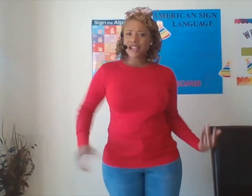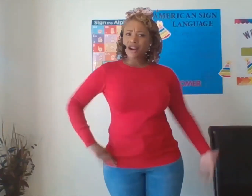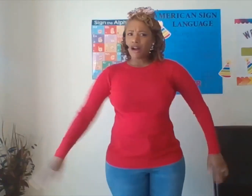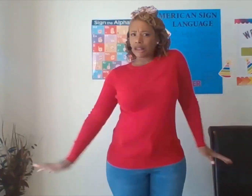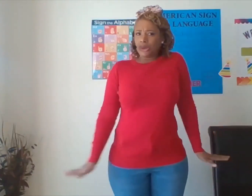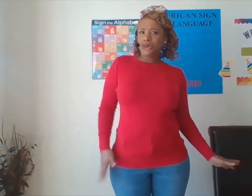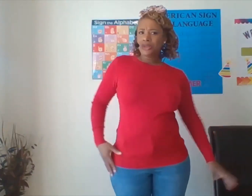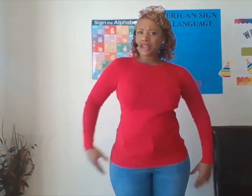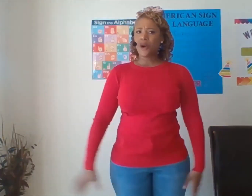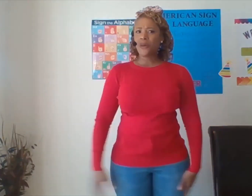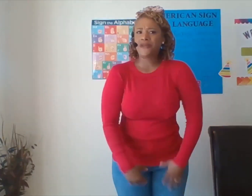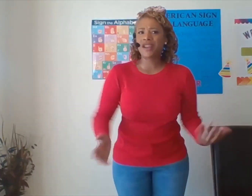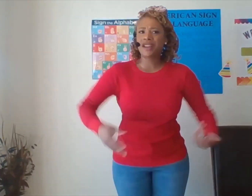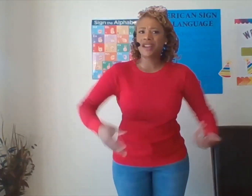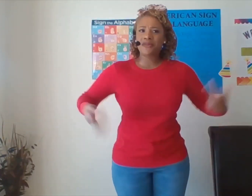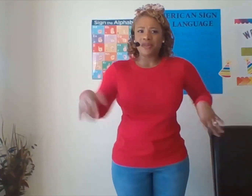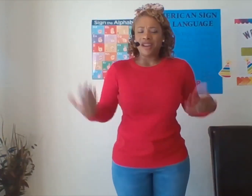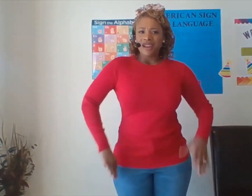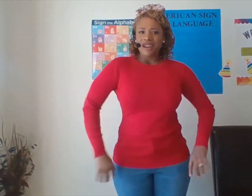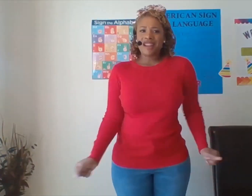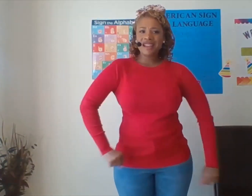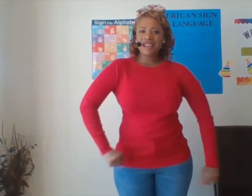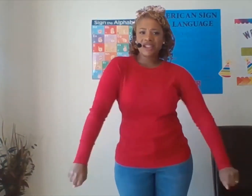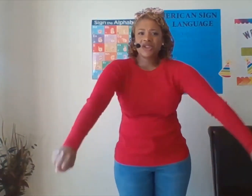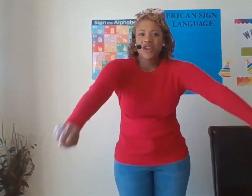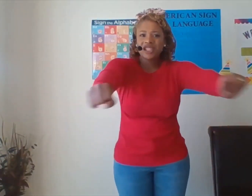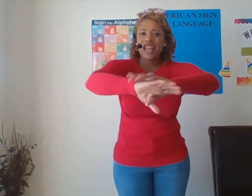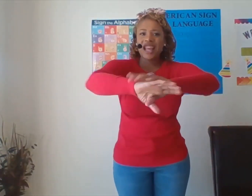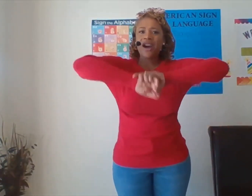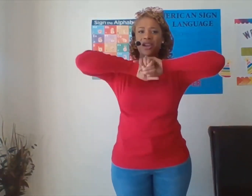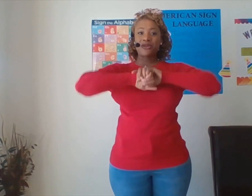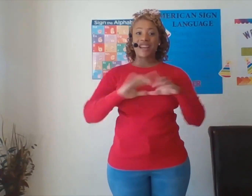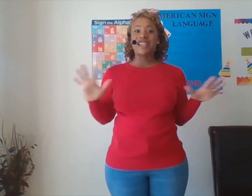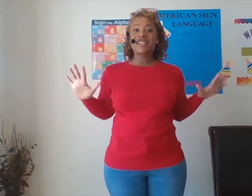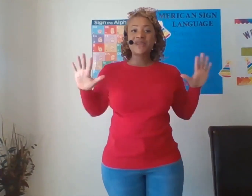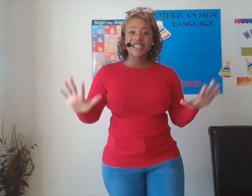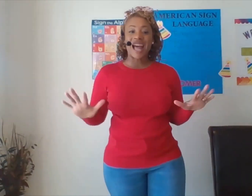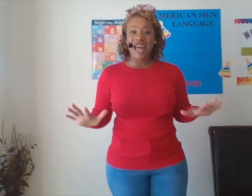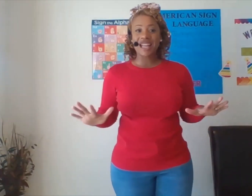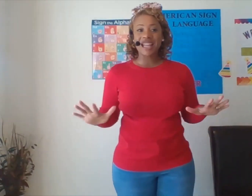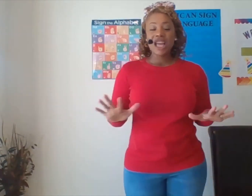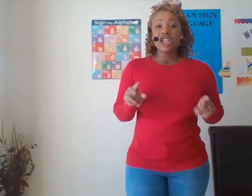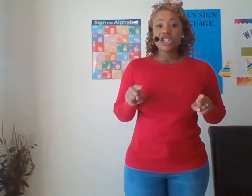are all loose I hope you're feeling nice and stretched out and ready to sign so